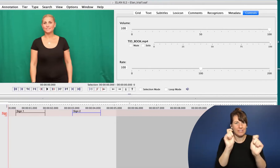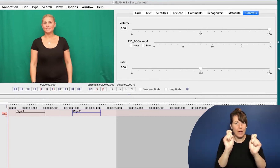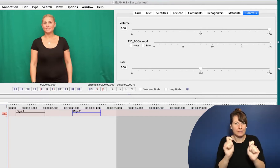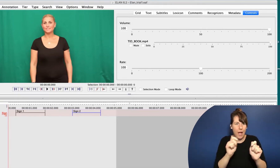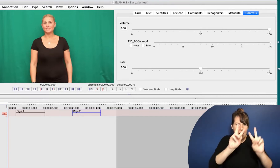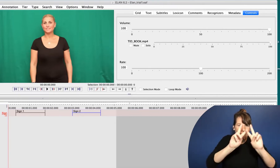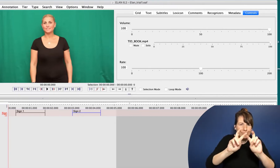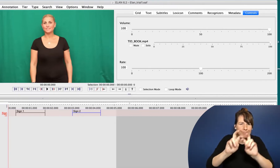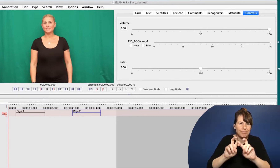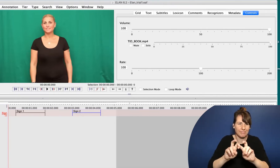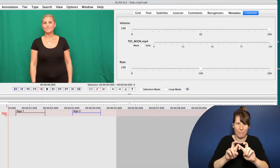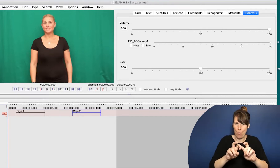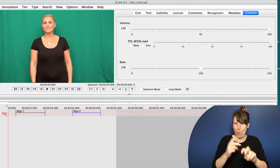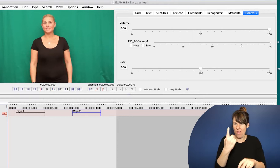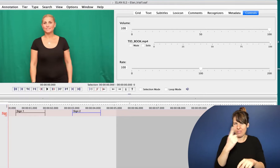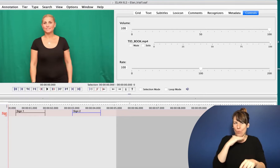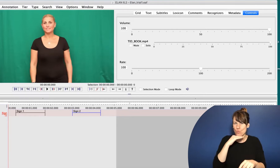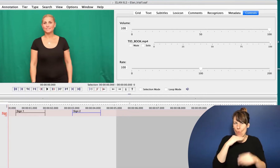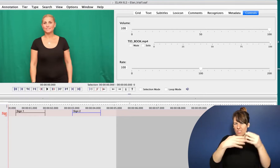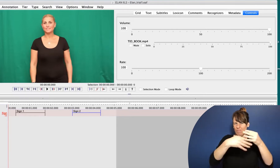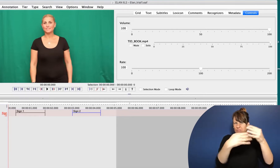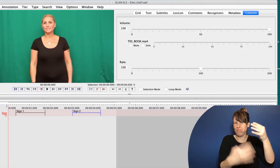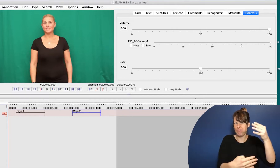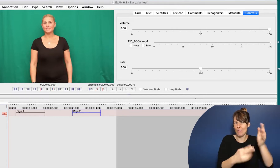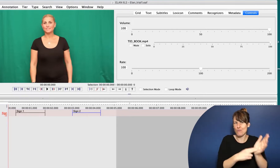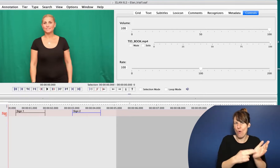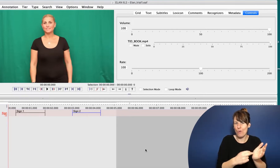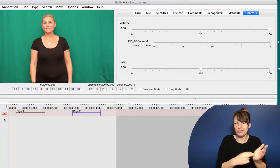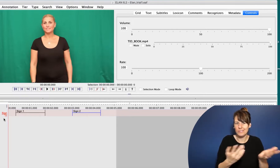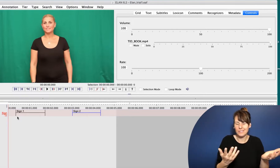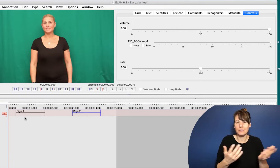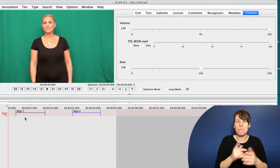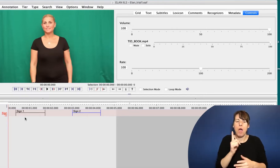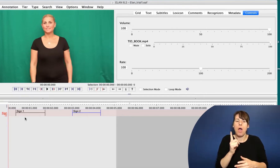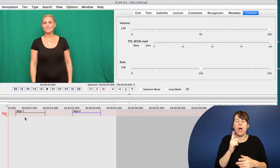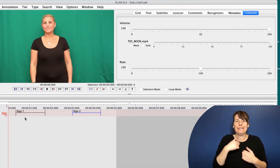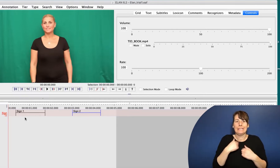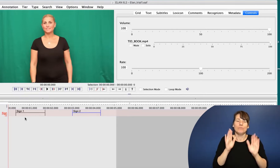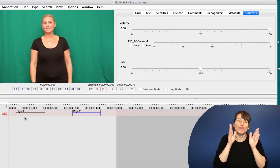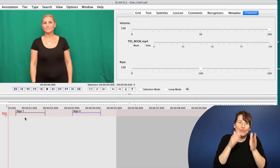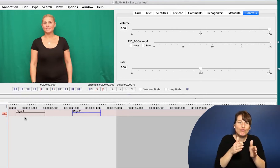especially the sign language data, you will have many tiers. And for the sake of simplicity,